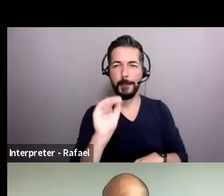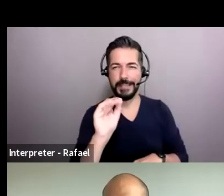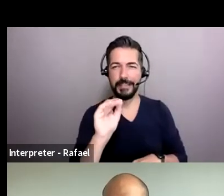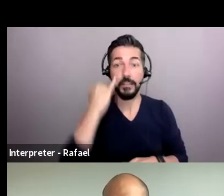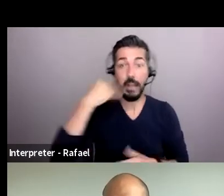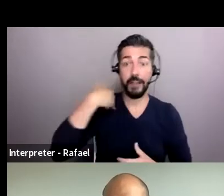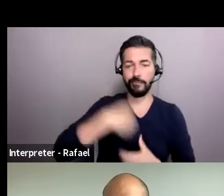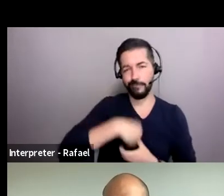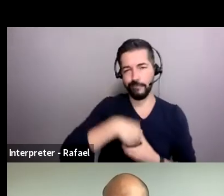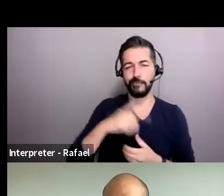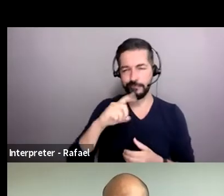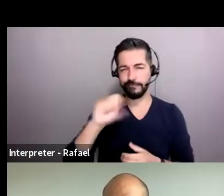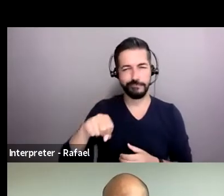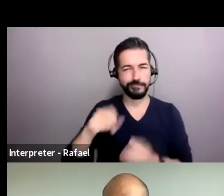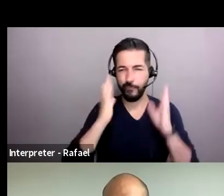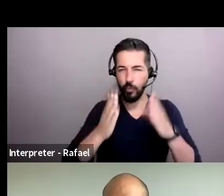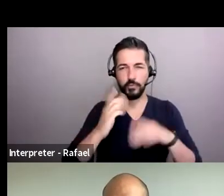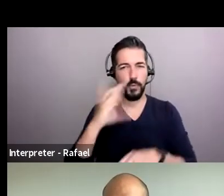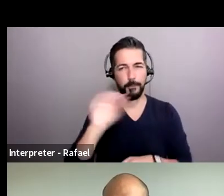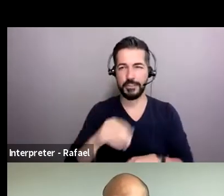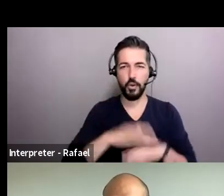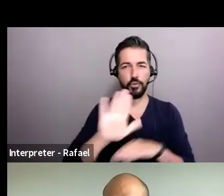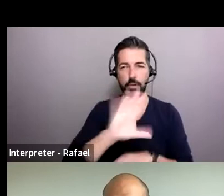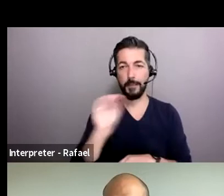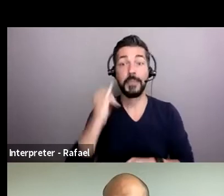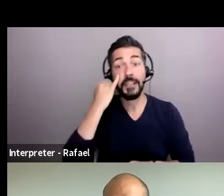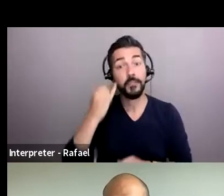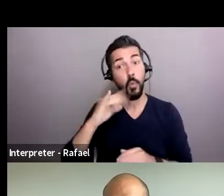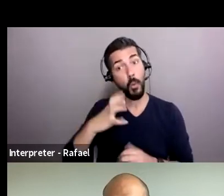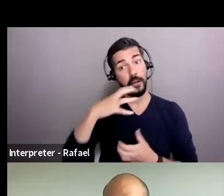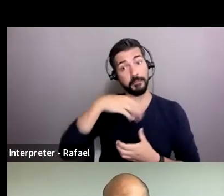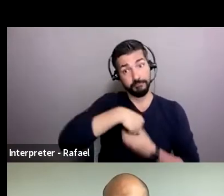If you think about going in house, this in house SEO is better